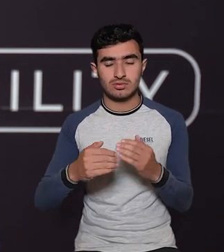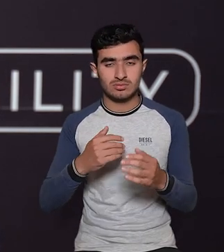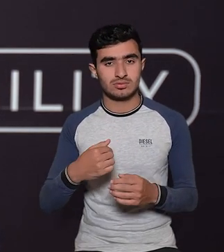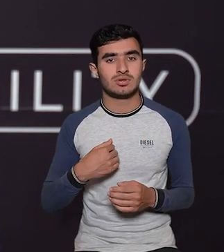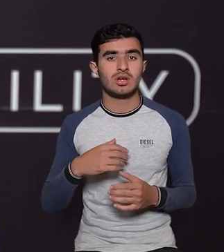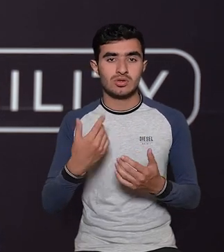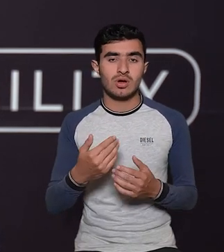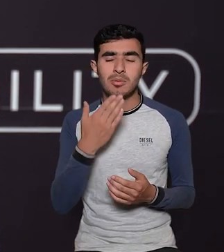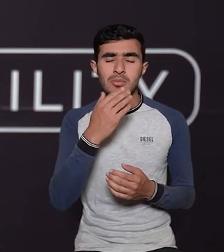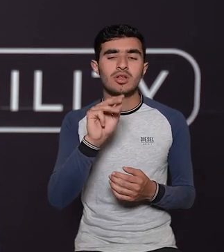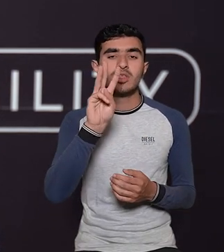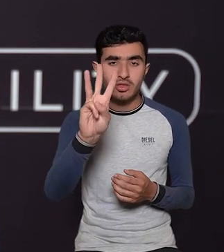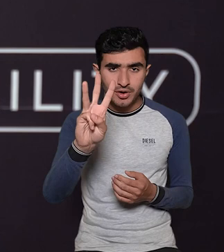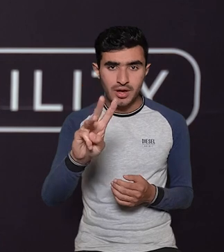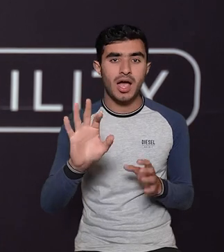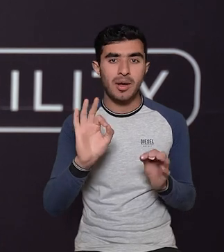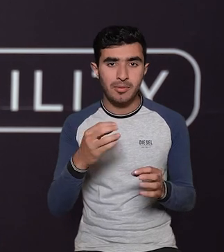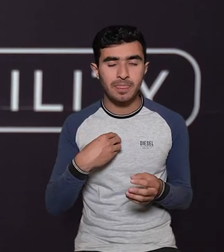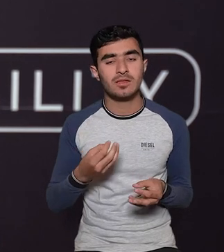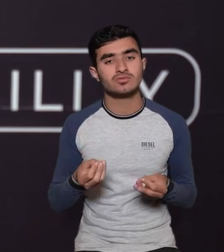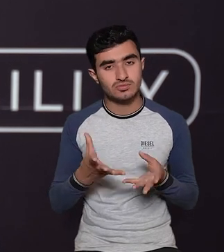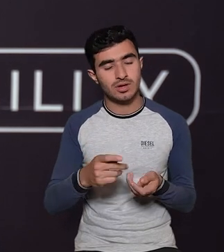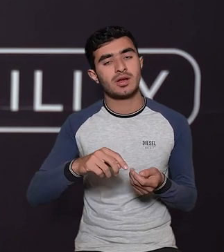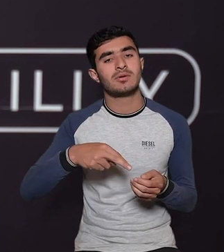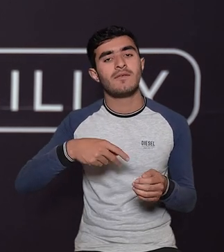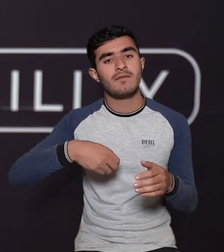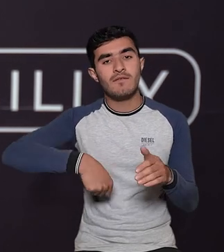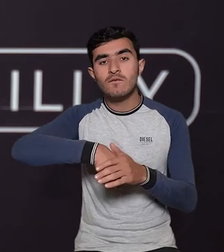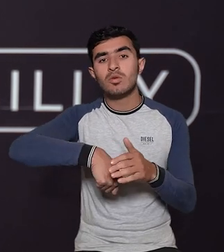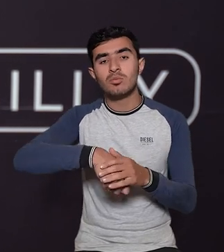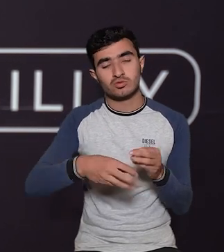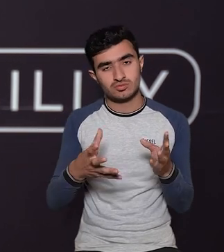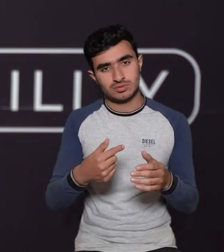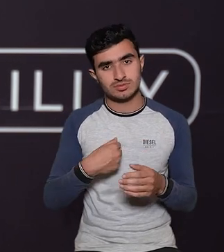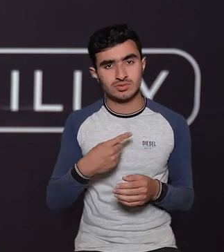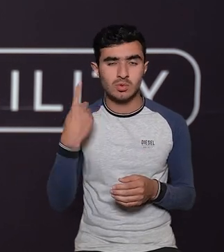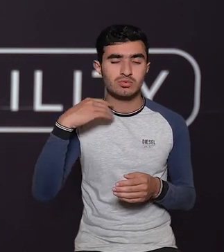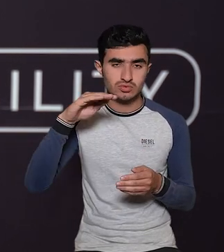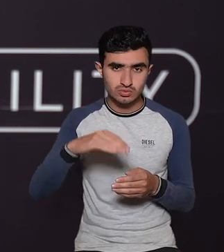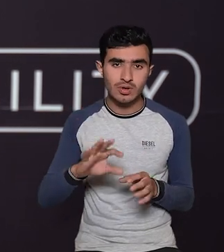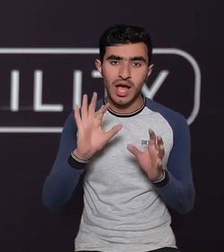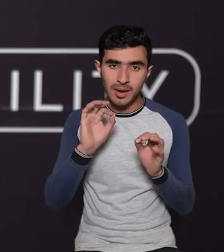there I began playing football when I was in class three and I also got my admission in Class Three in Aitchison.